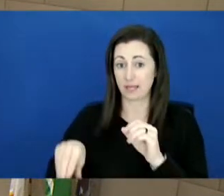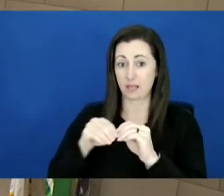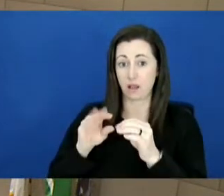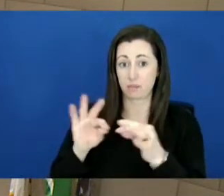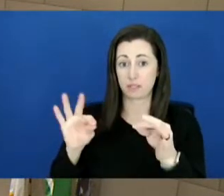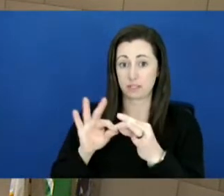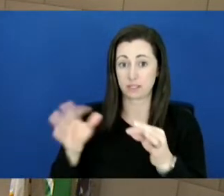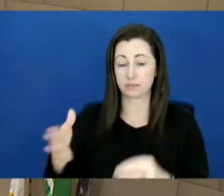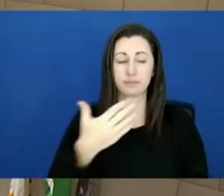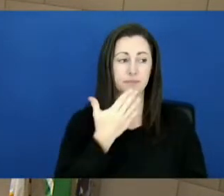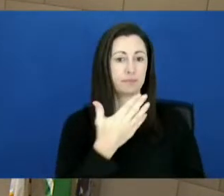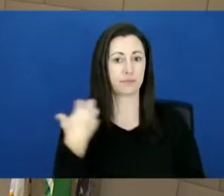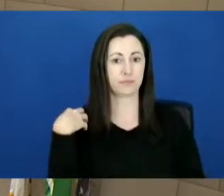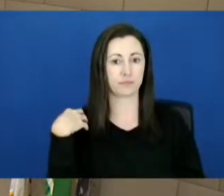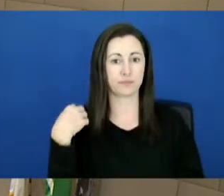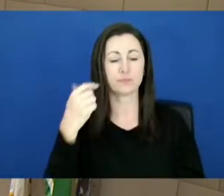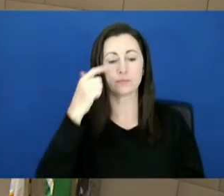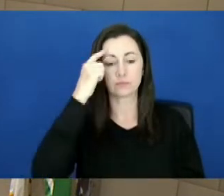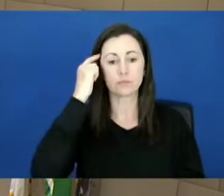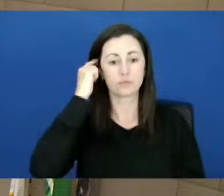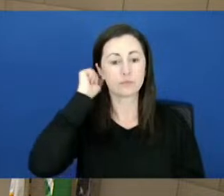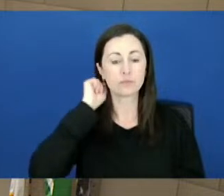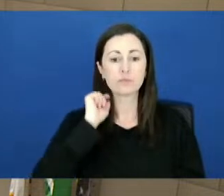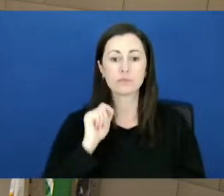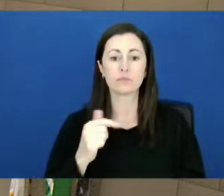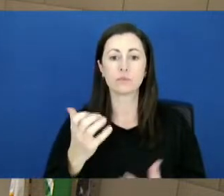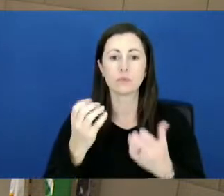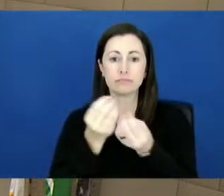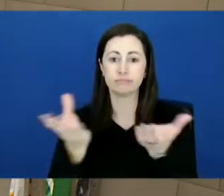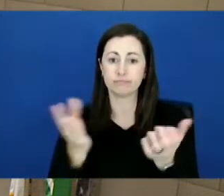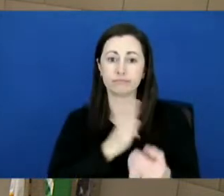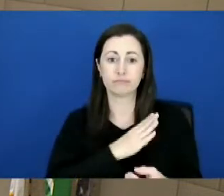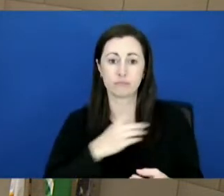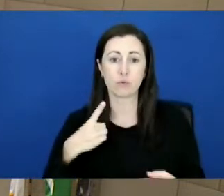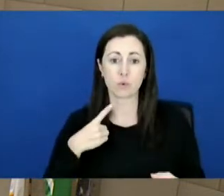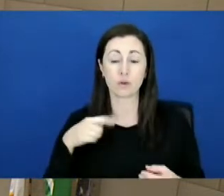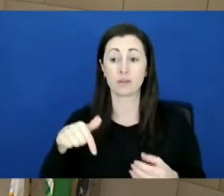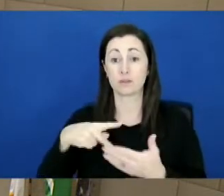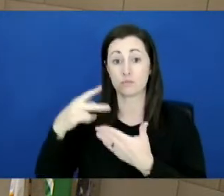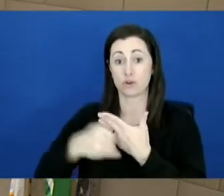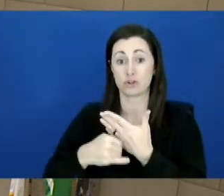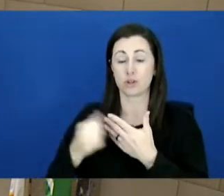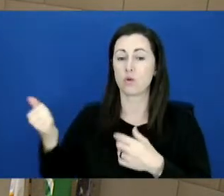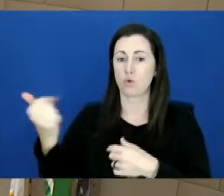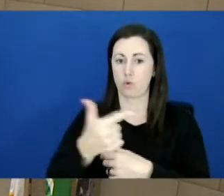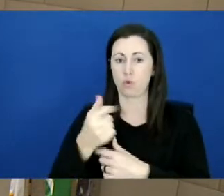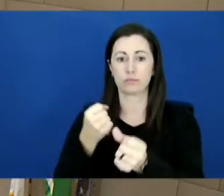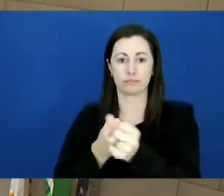LET ME TURN TO THE CHAIR OF ECONOMIC DEVELOPMENT.